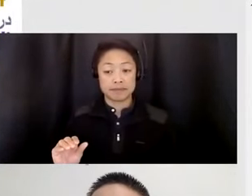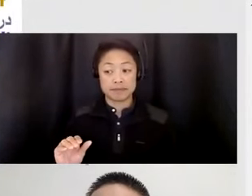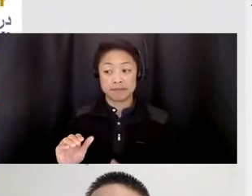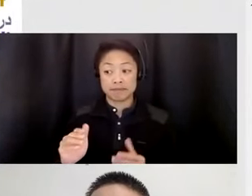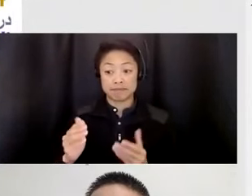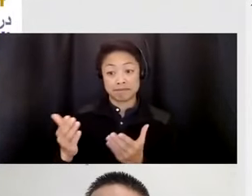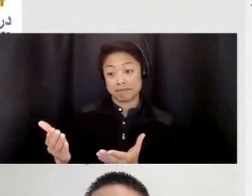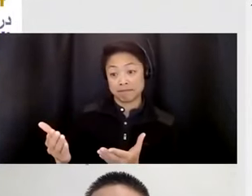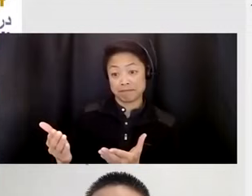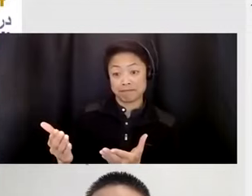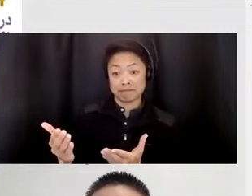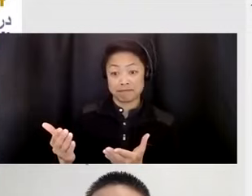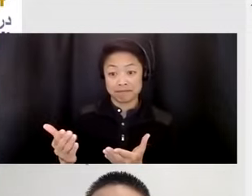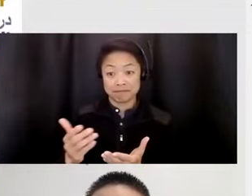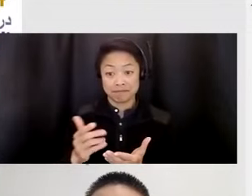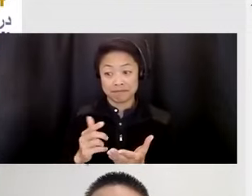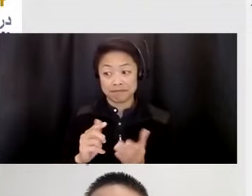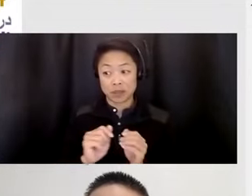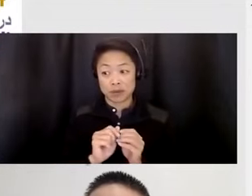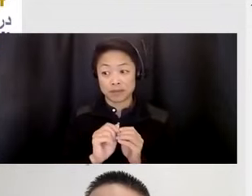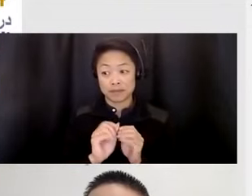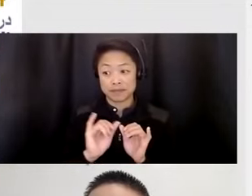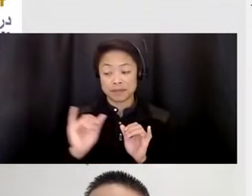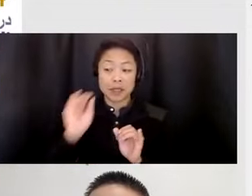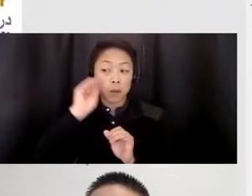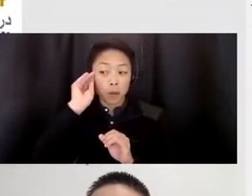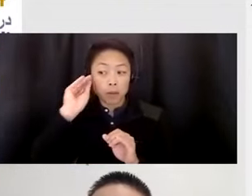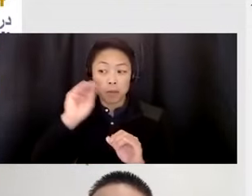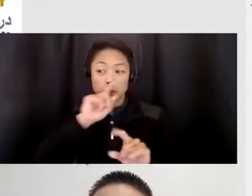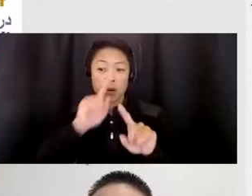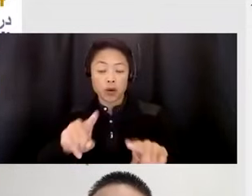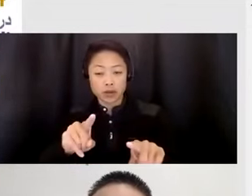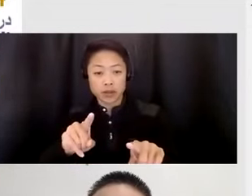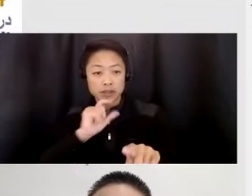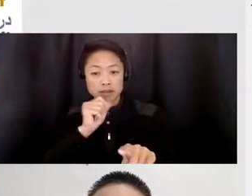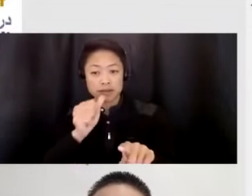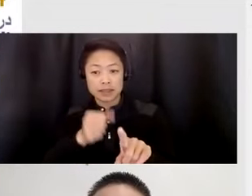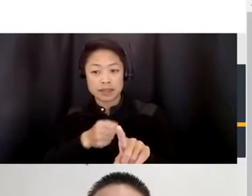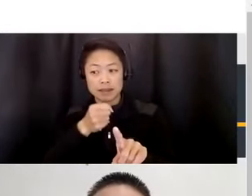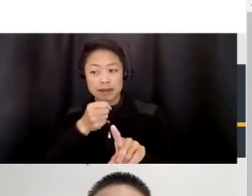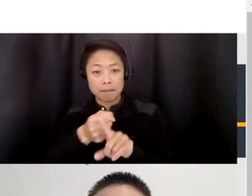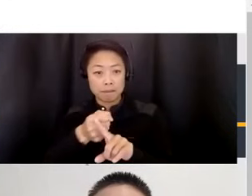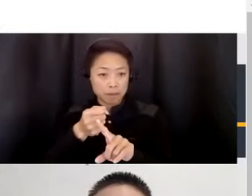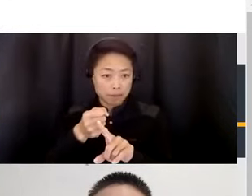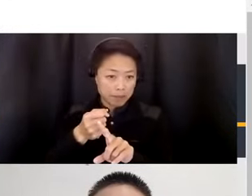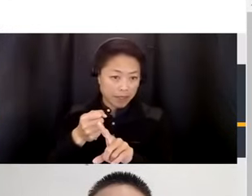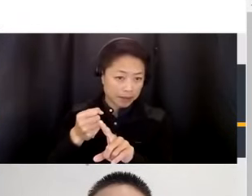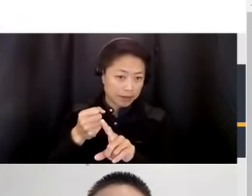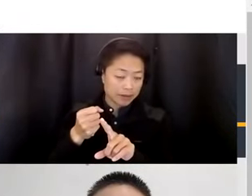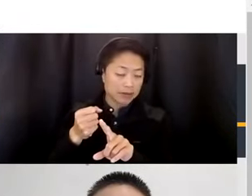Thank you, I’ll resume sharing and go back to the county